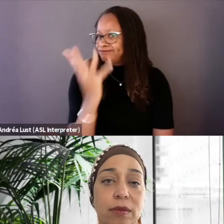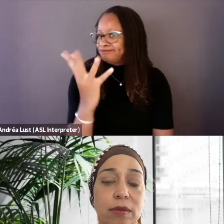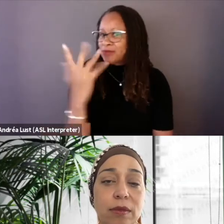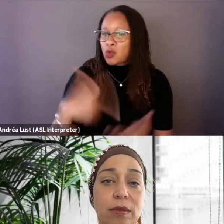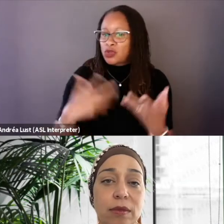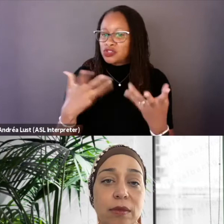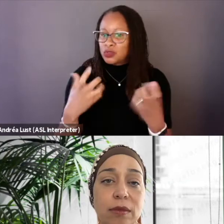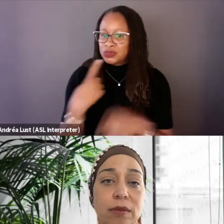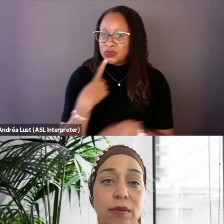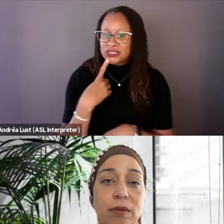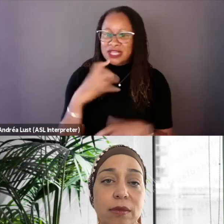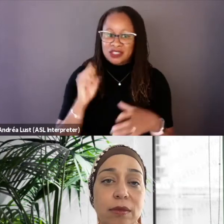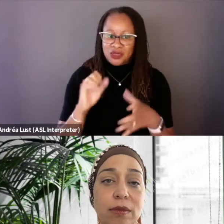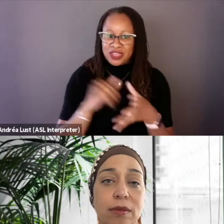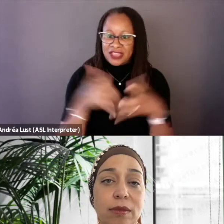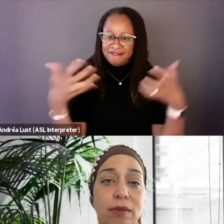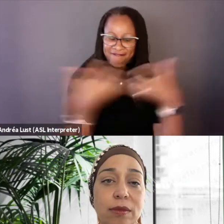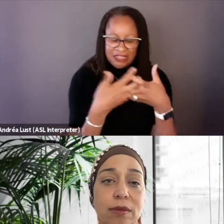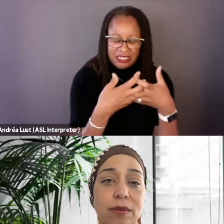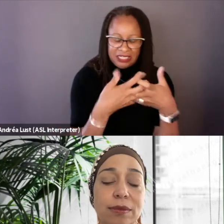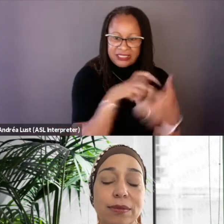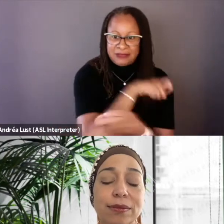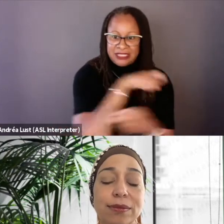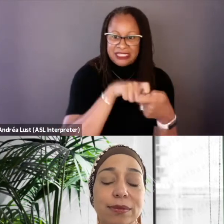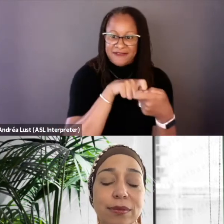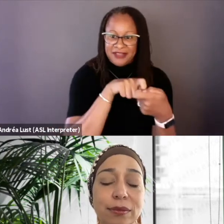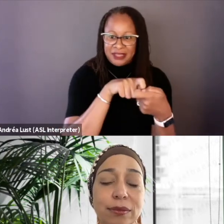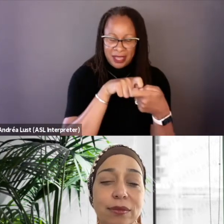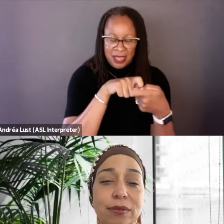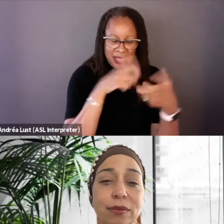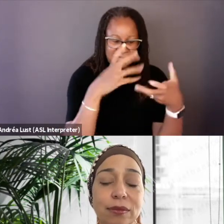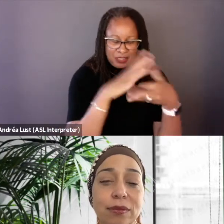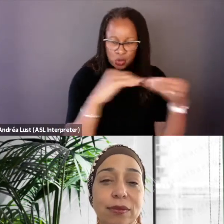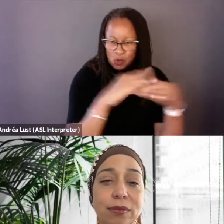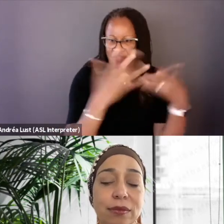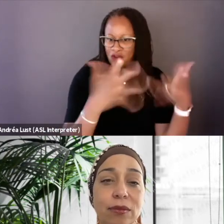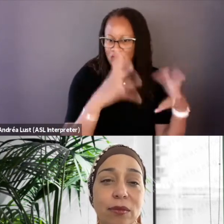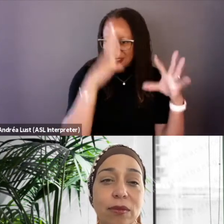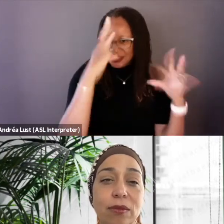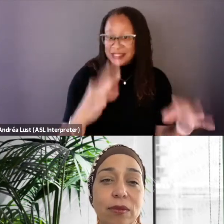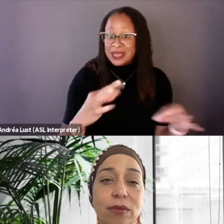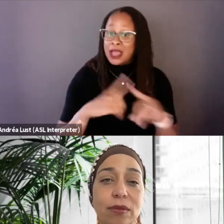so they can fit it into this narrative that they've already decided. But from what I've heard about Amend,